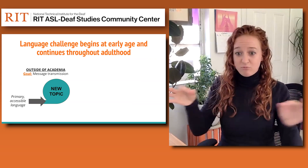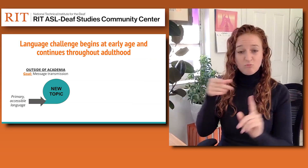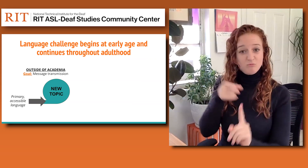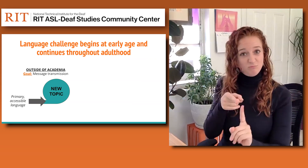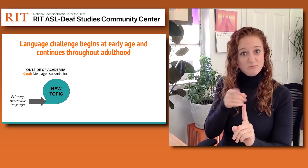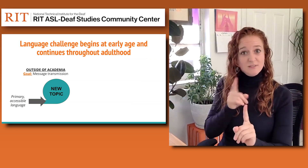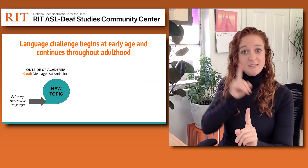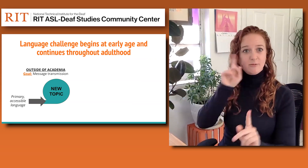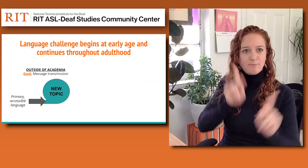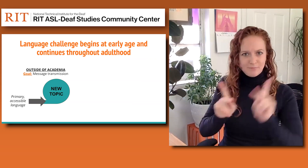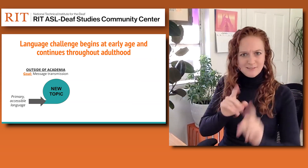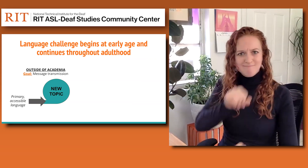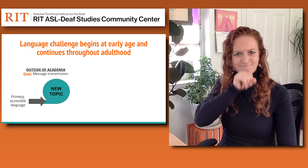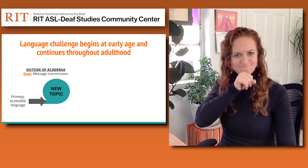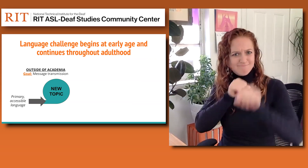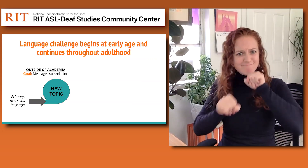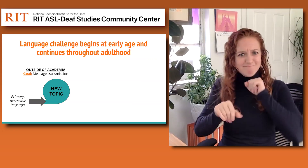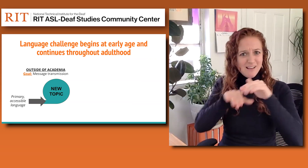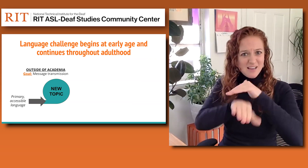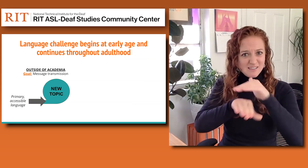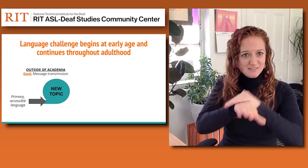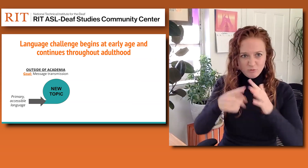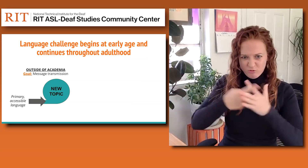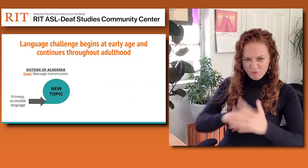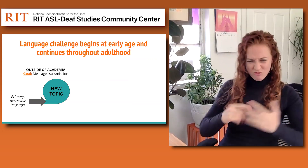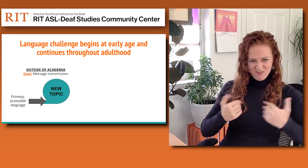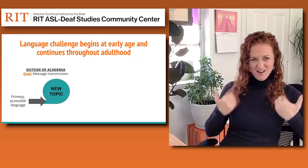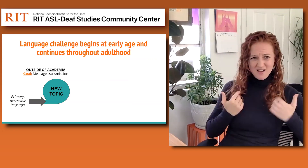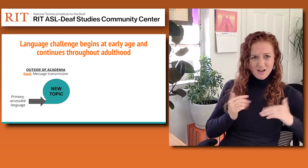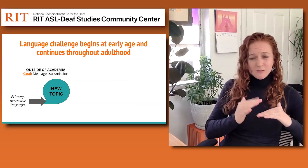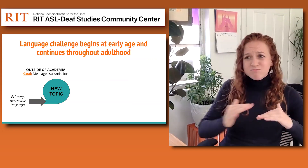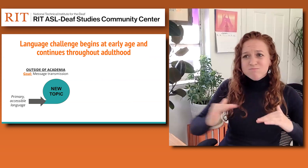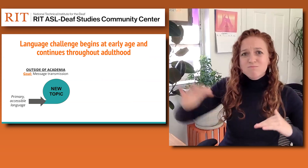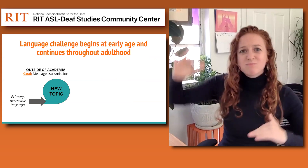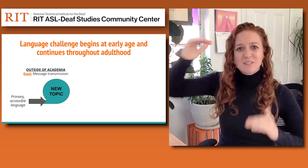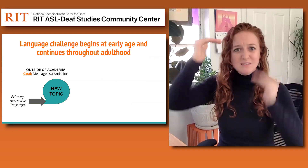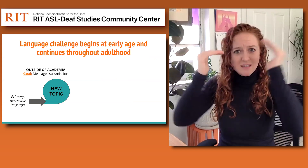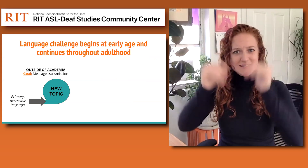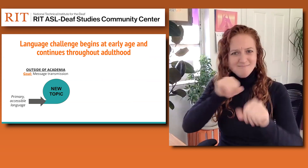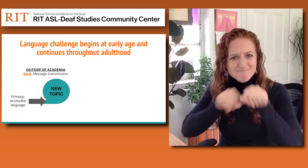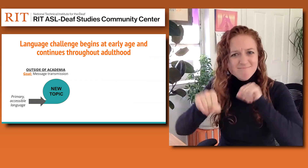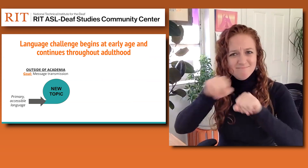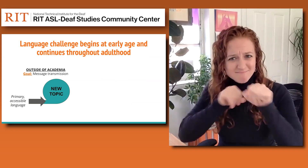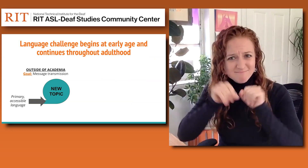we noticed that, ok, deaf people have language deprivation